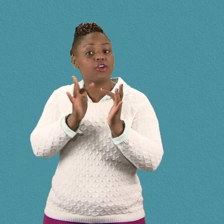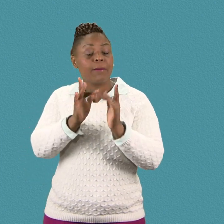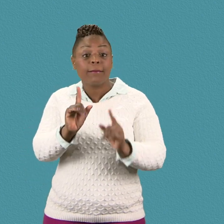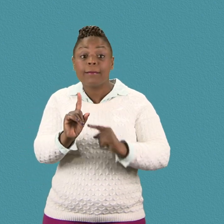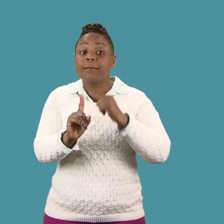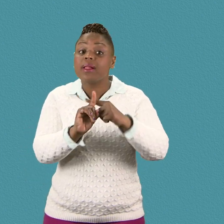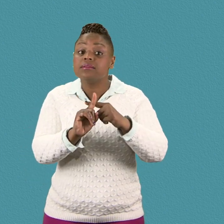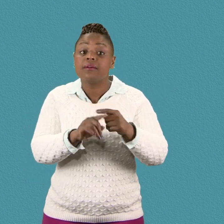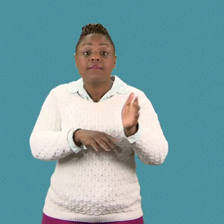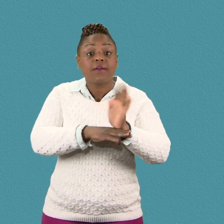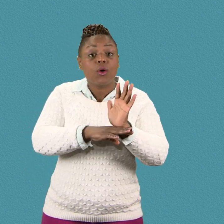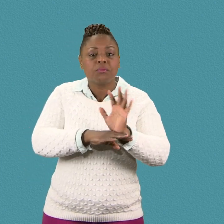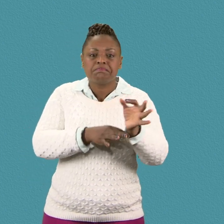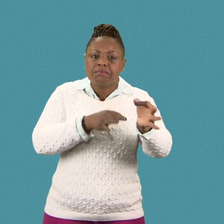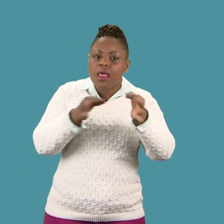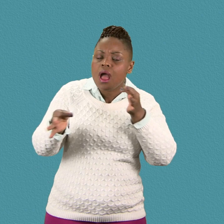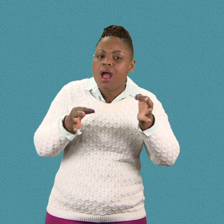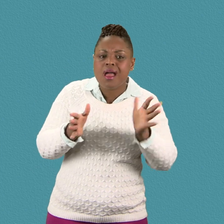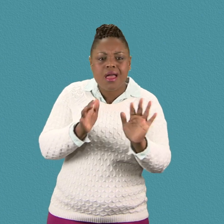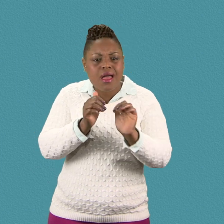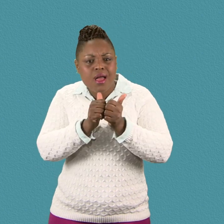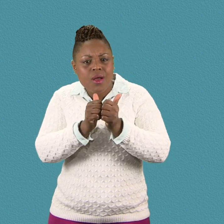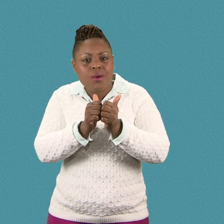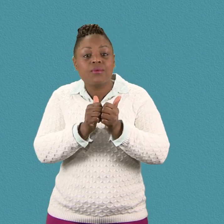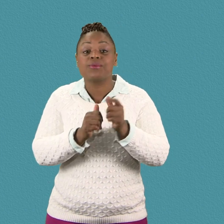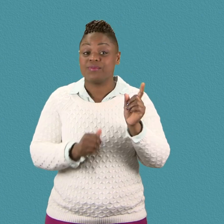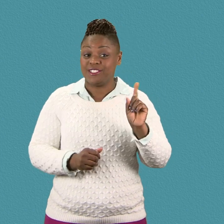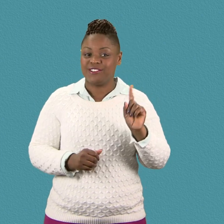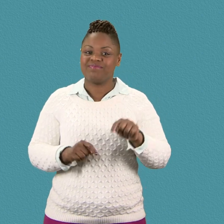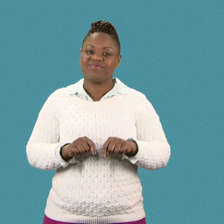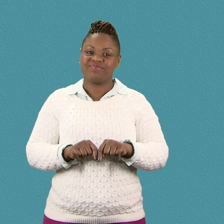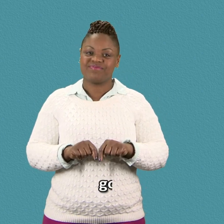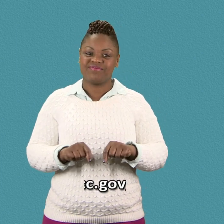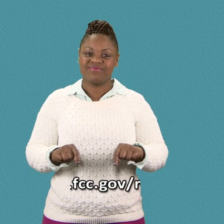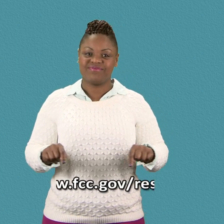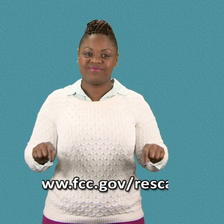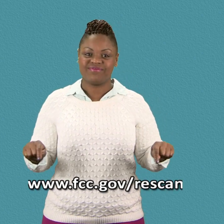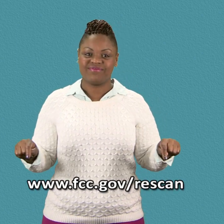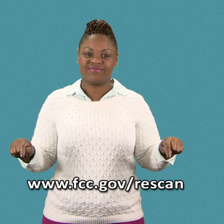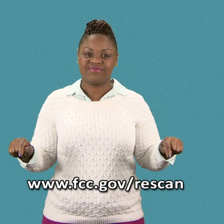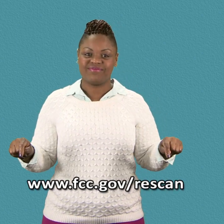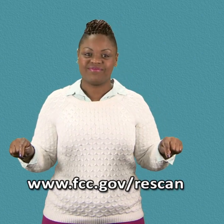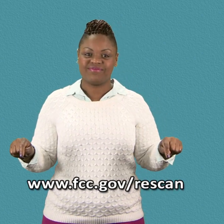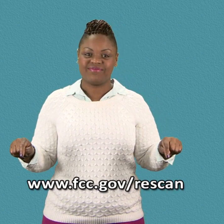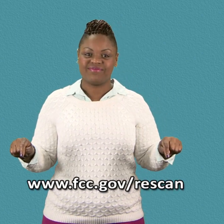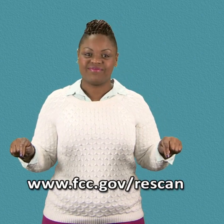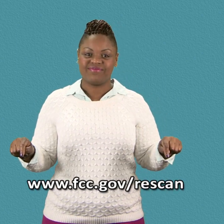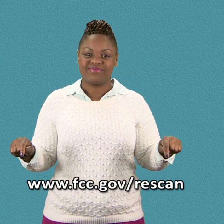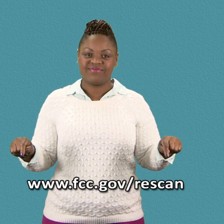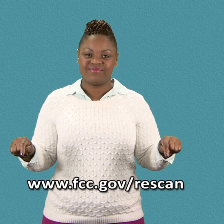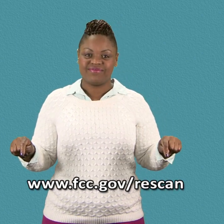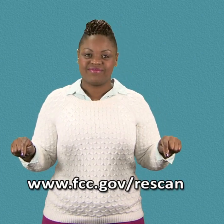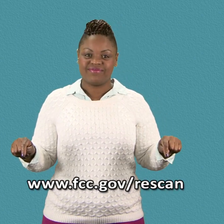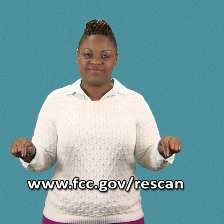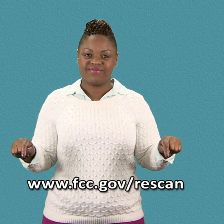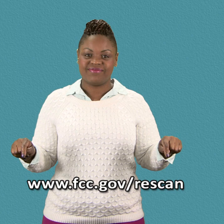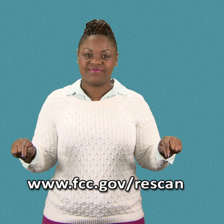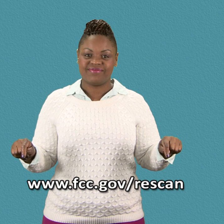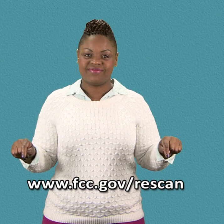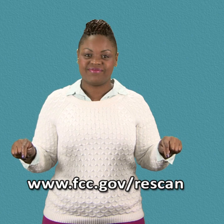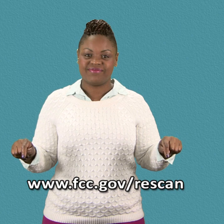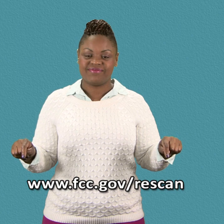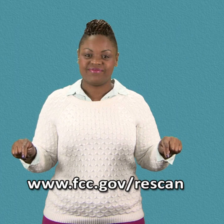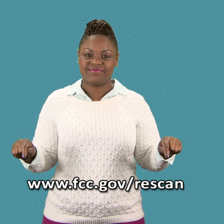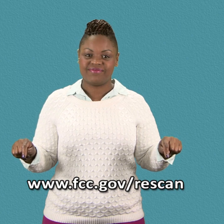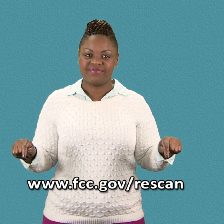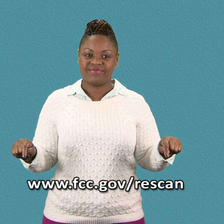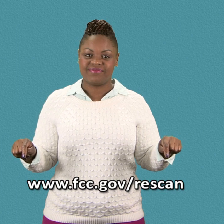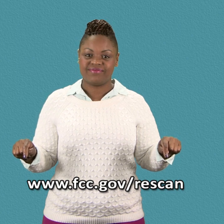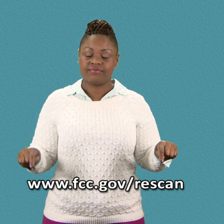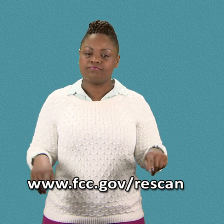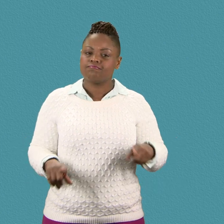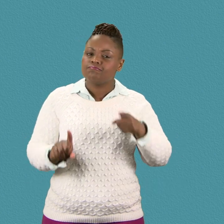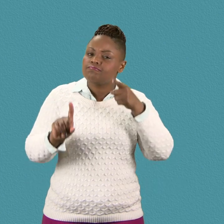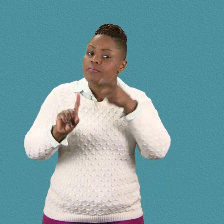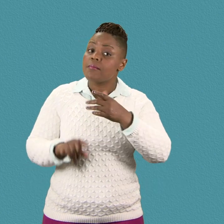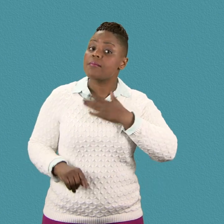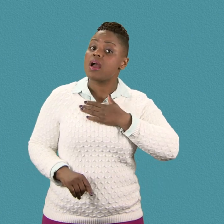includes an instructional video, at www.fcc.gov/rescan.